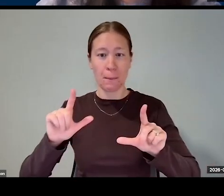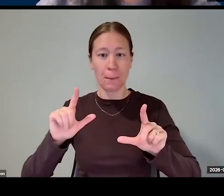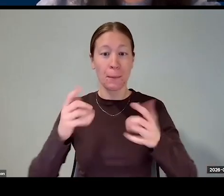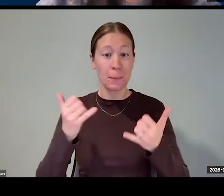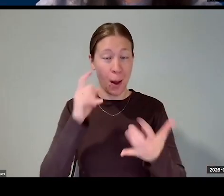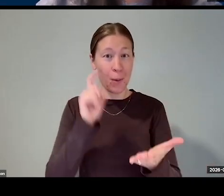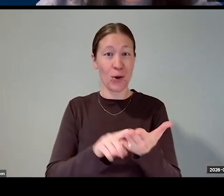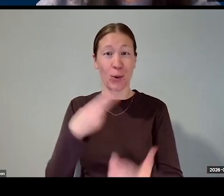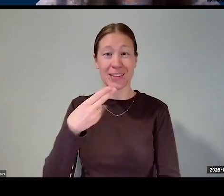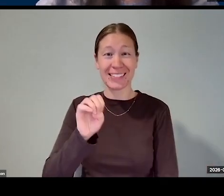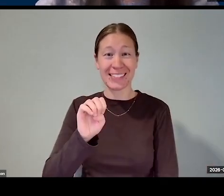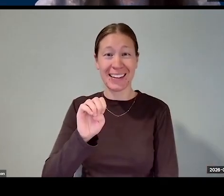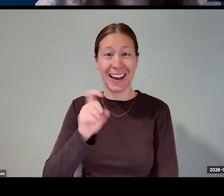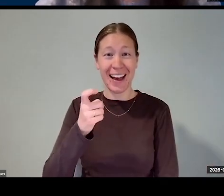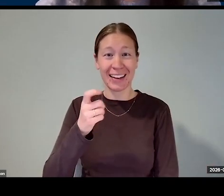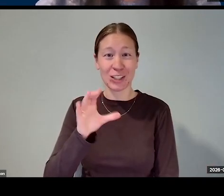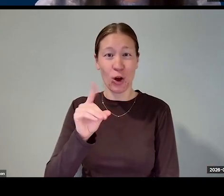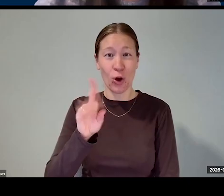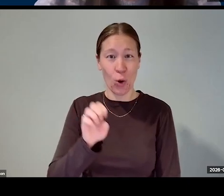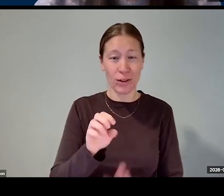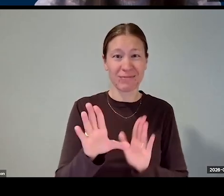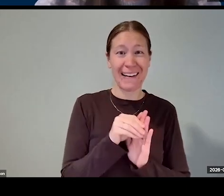and paste the hex code in for each one.